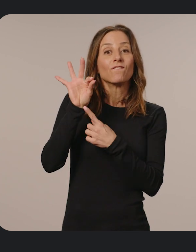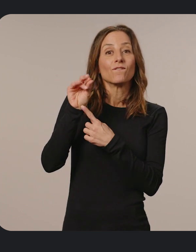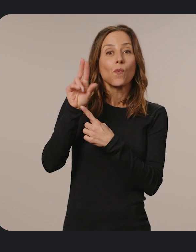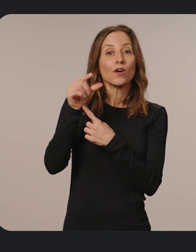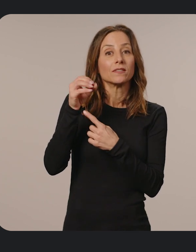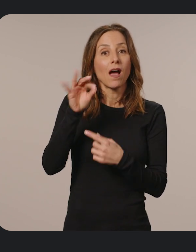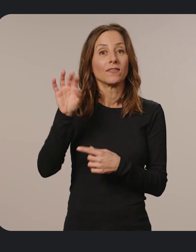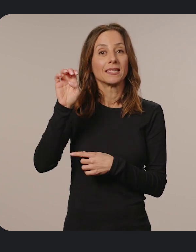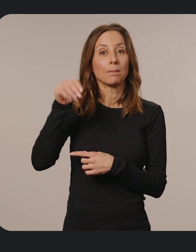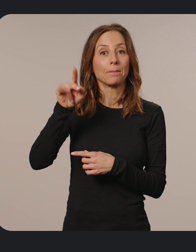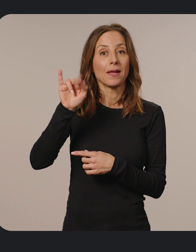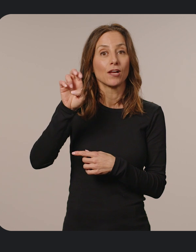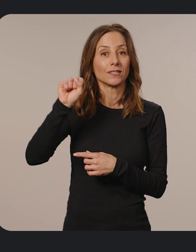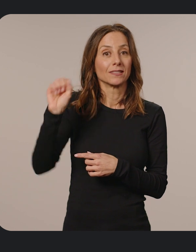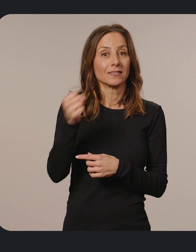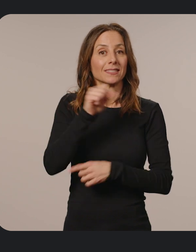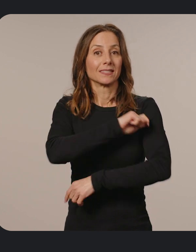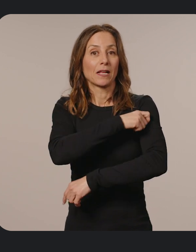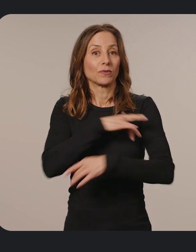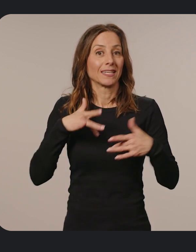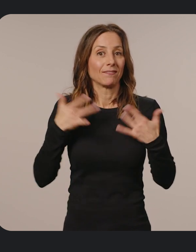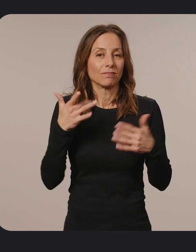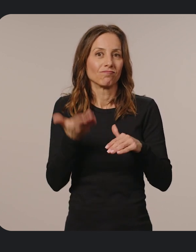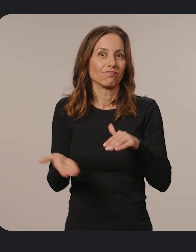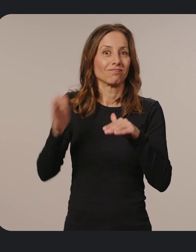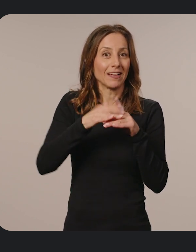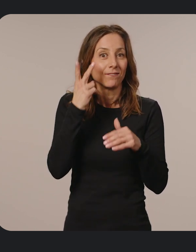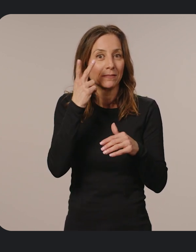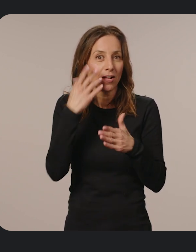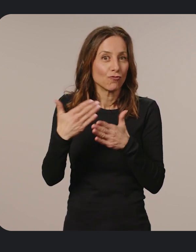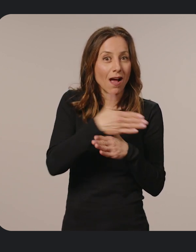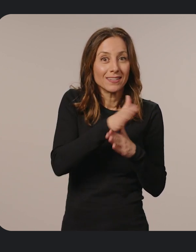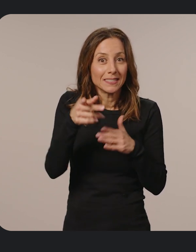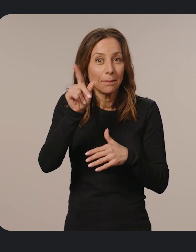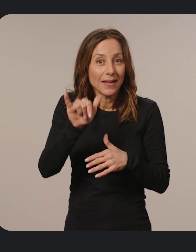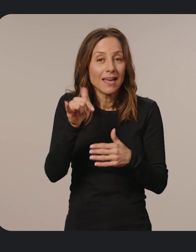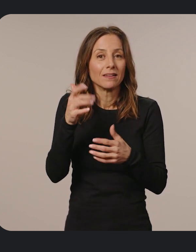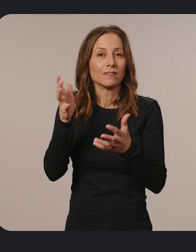And "Forge Of Empires" St. Patrick's Day Event boosted their visibility across Play,